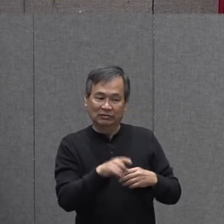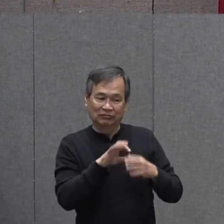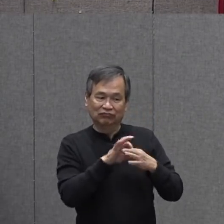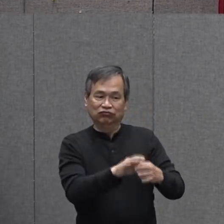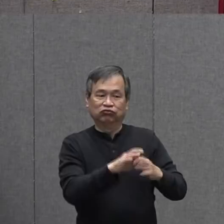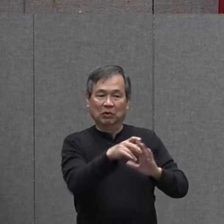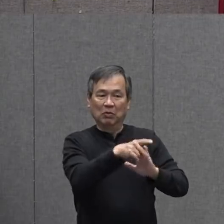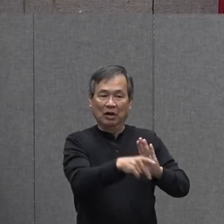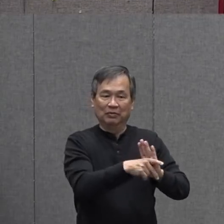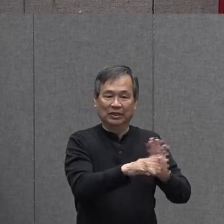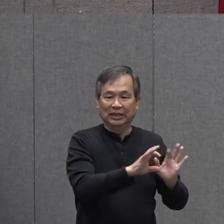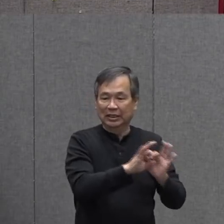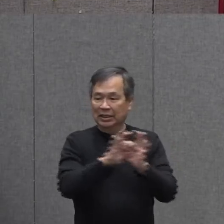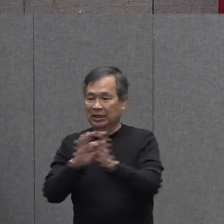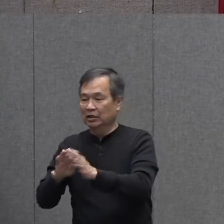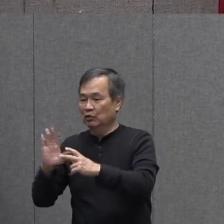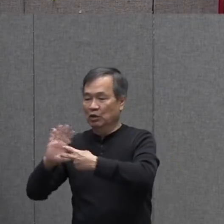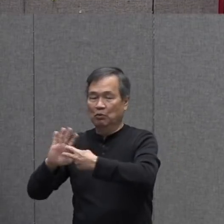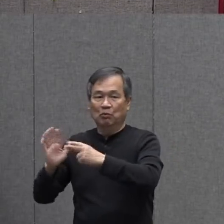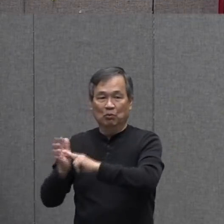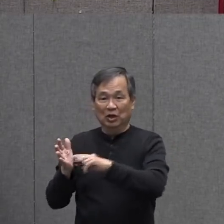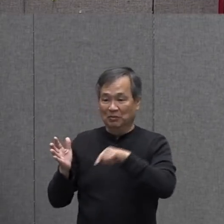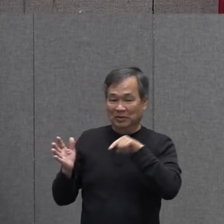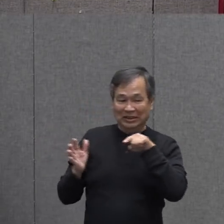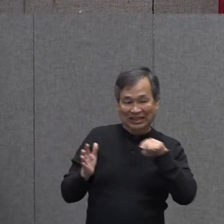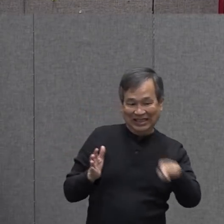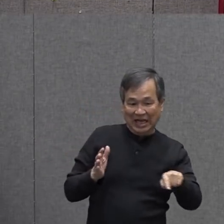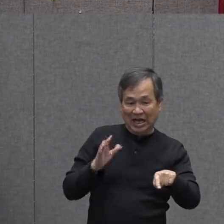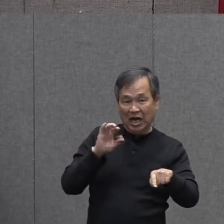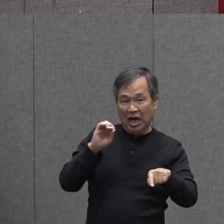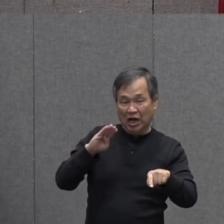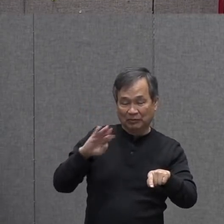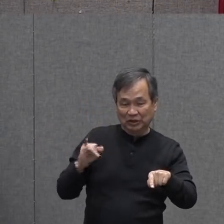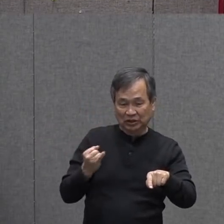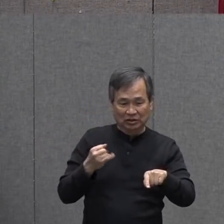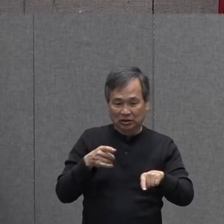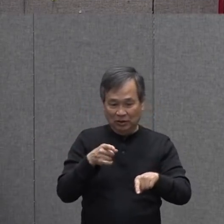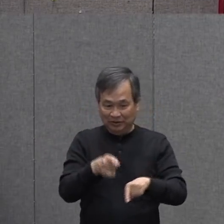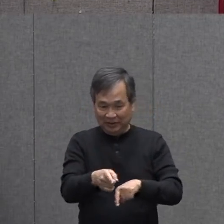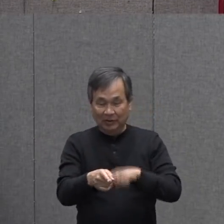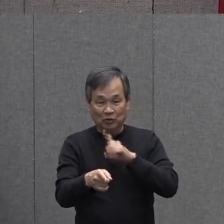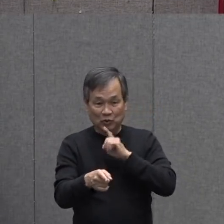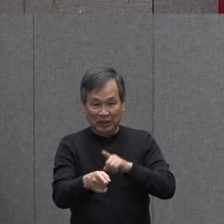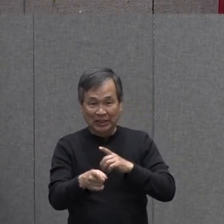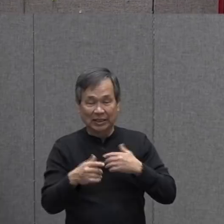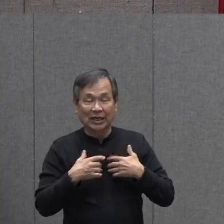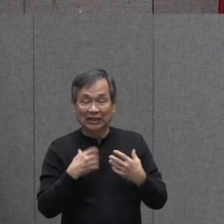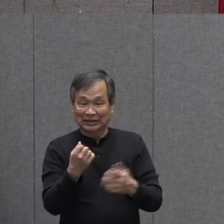the purpose of the object. So the first thing I have here is a fan,